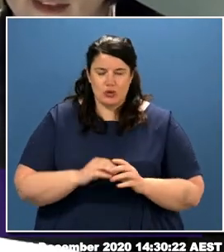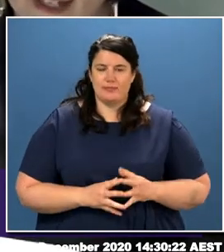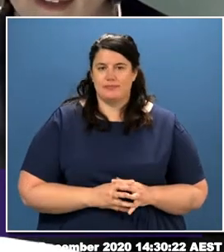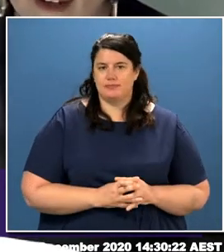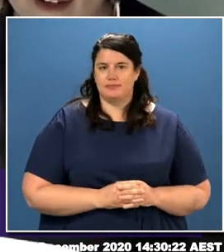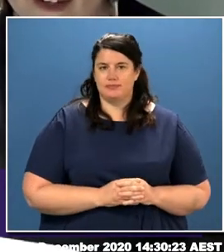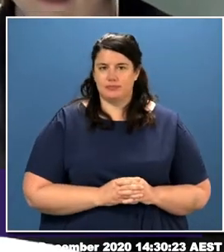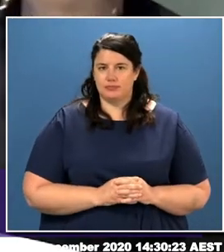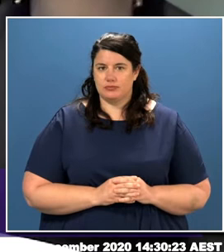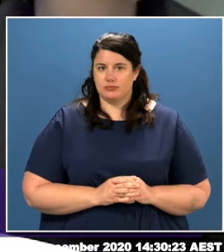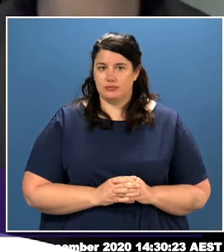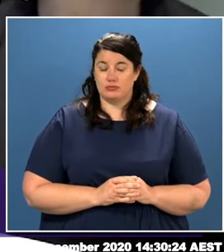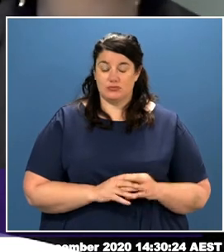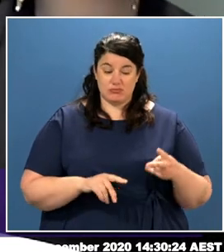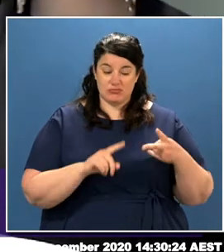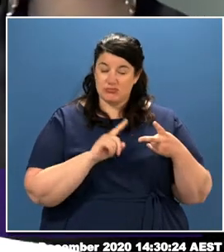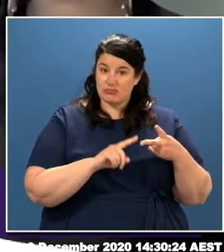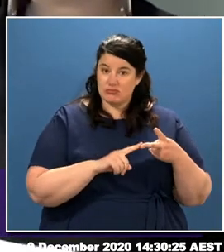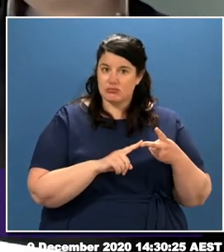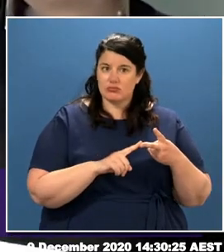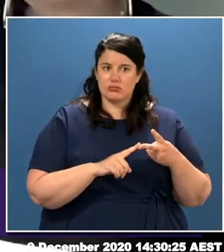The second thing I think is about creating that culture of inclusion.